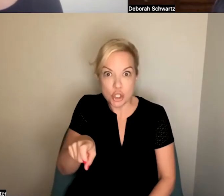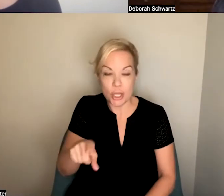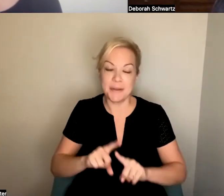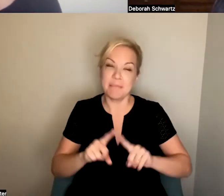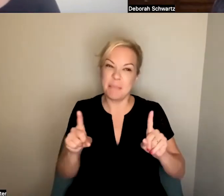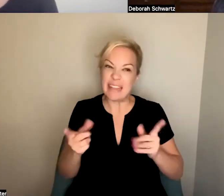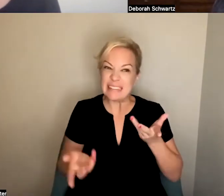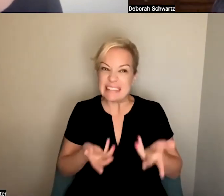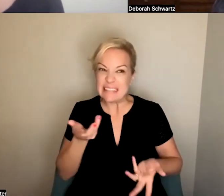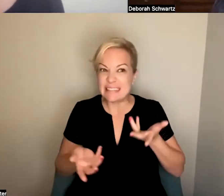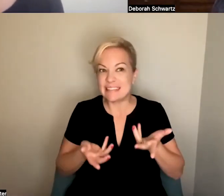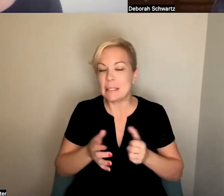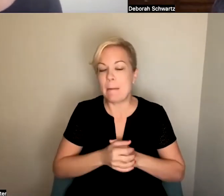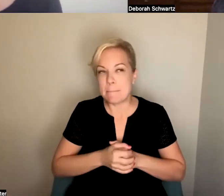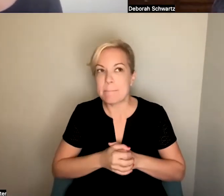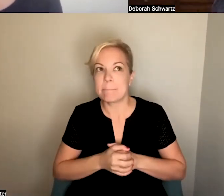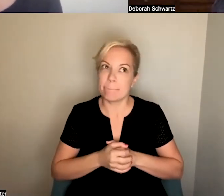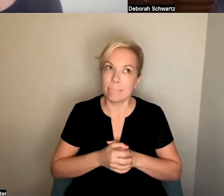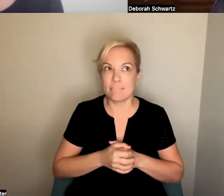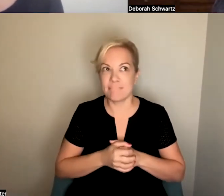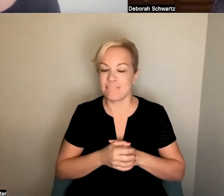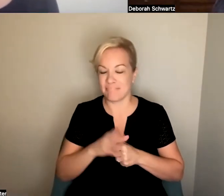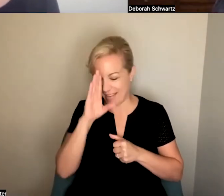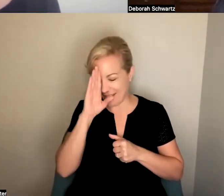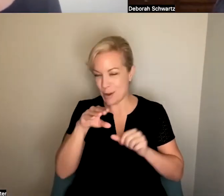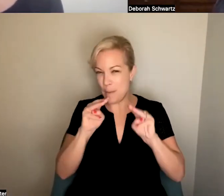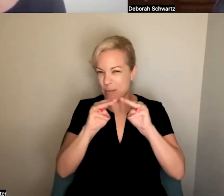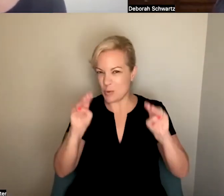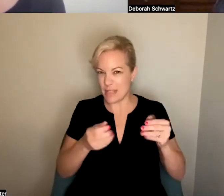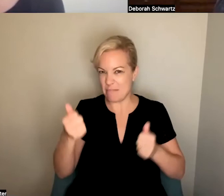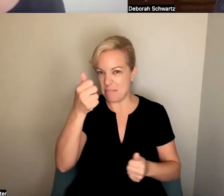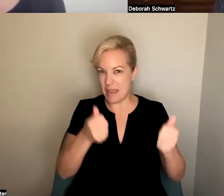probably, that museum management generally is going to be wary of.